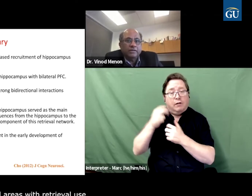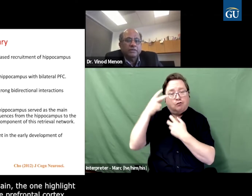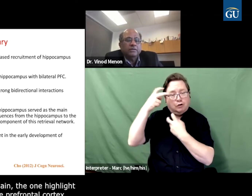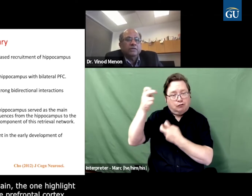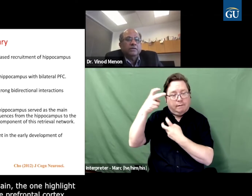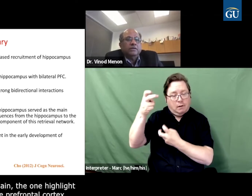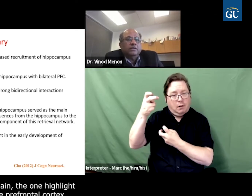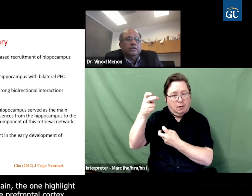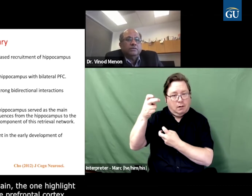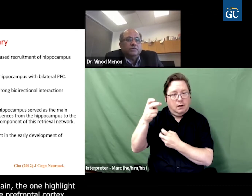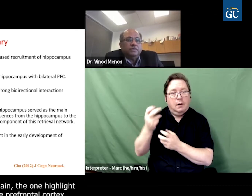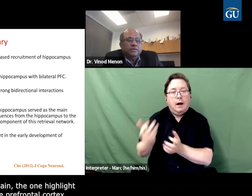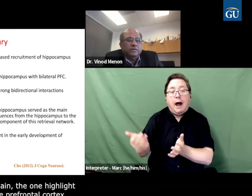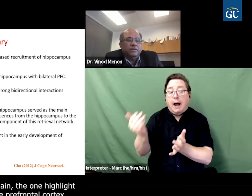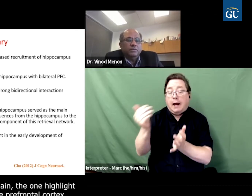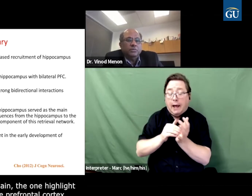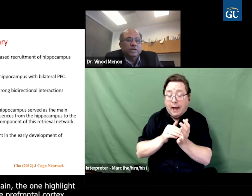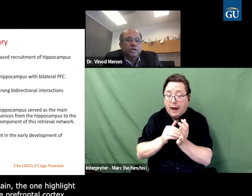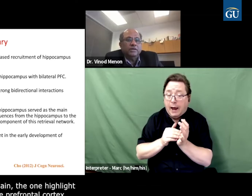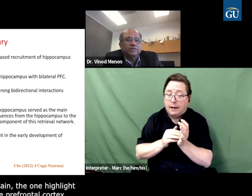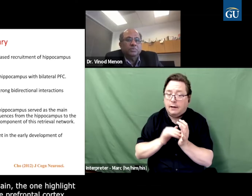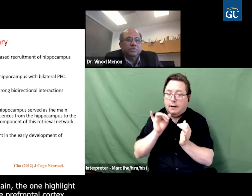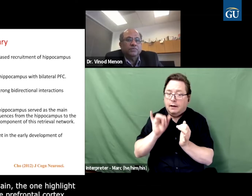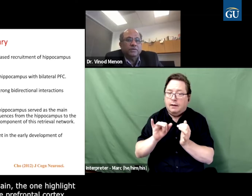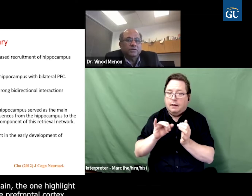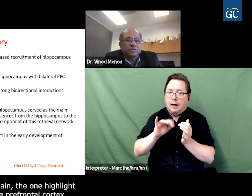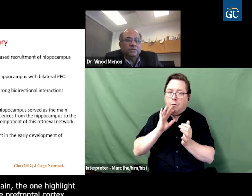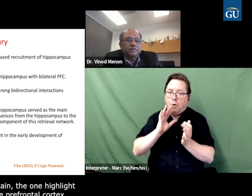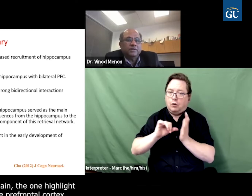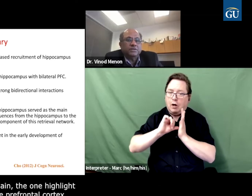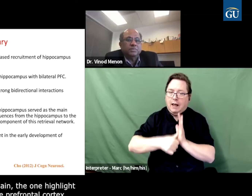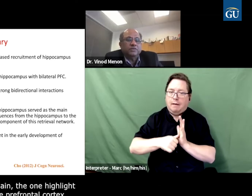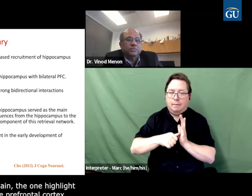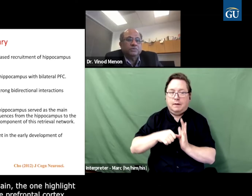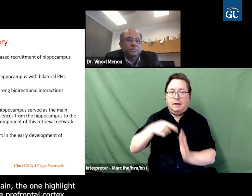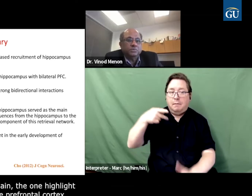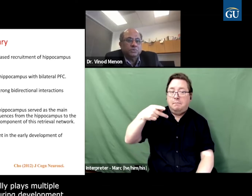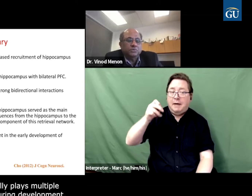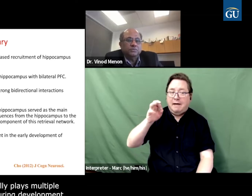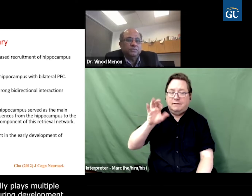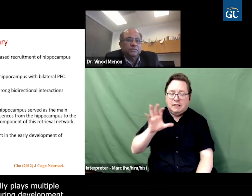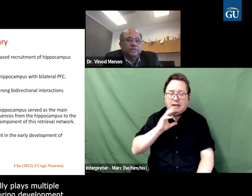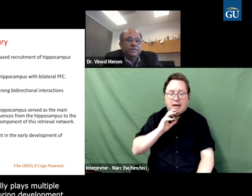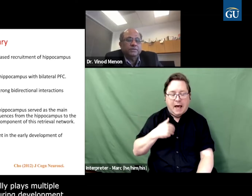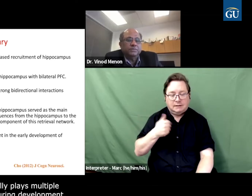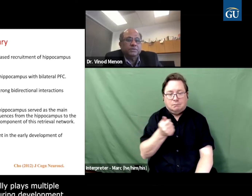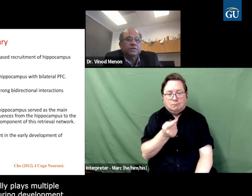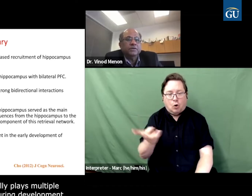so this is again that one highlight that prefrontal cortex